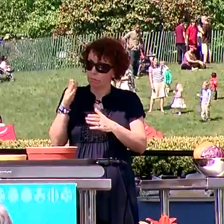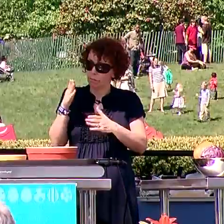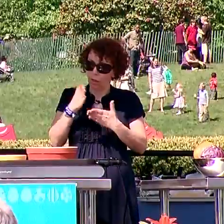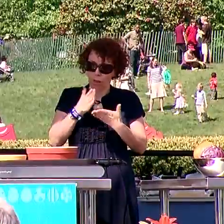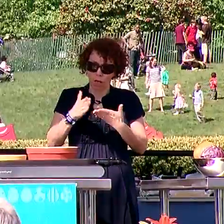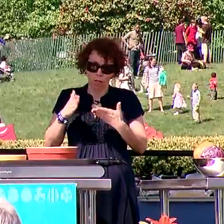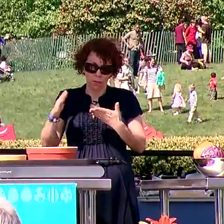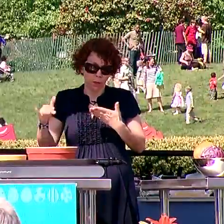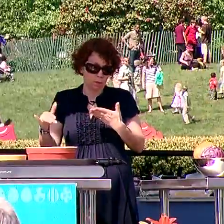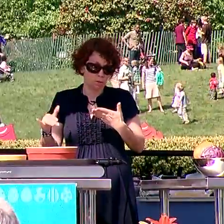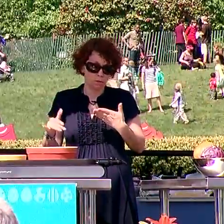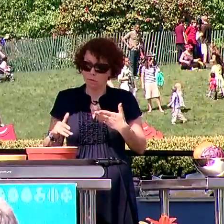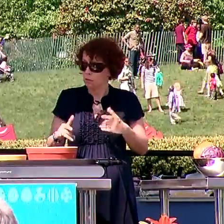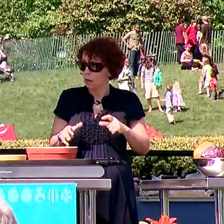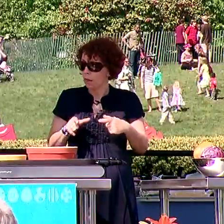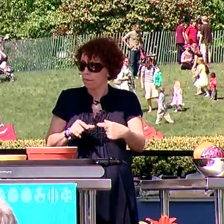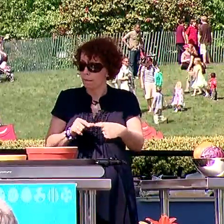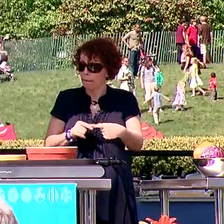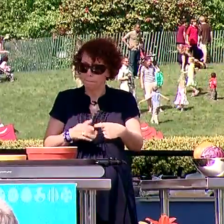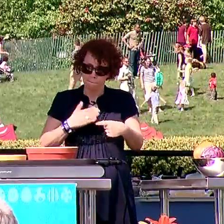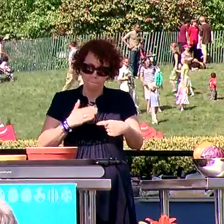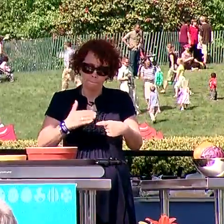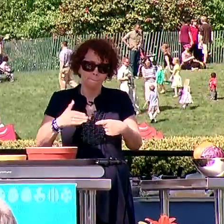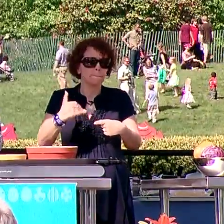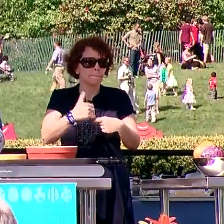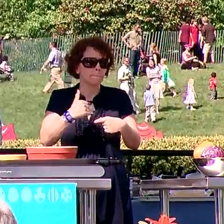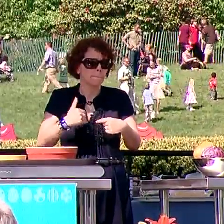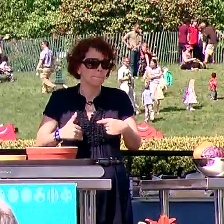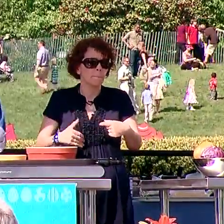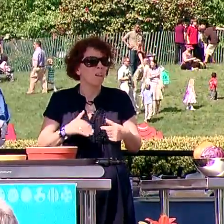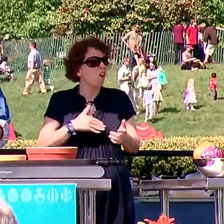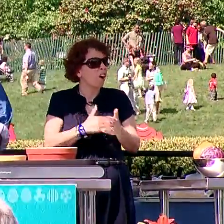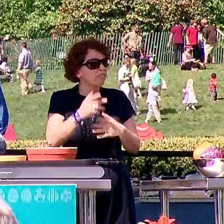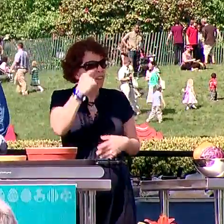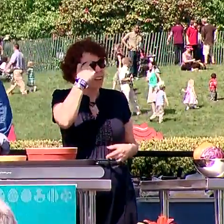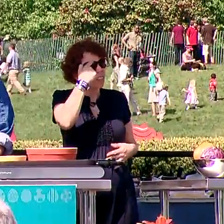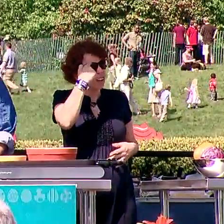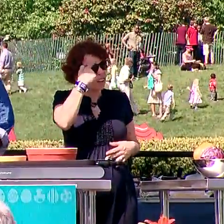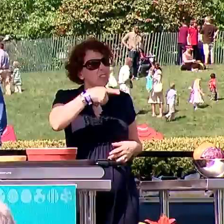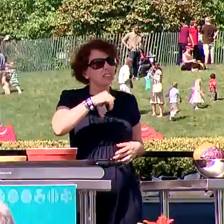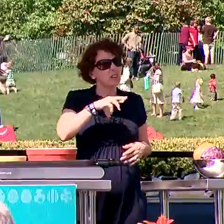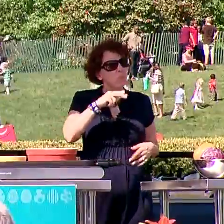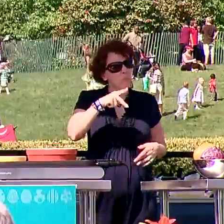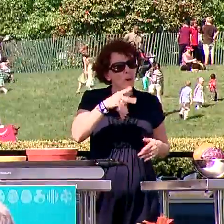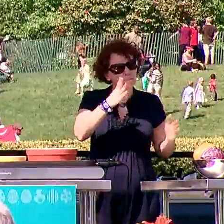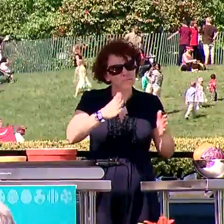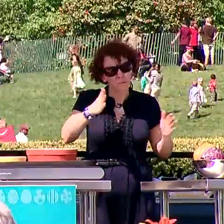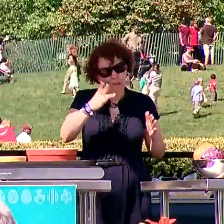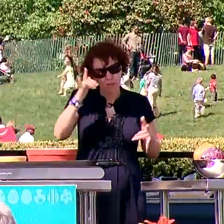and then dice up. So often I think the prep is what scares people about cooking.